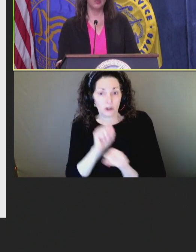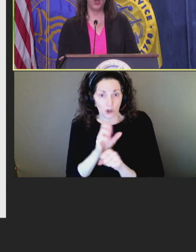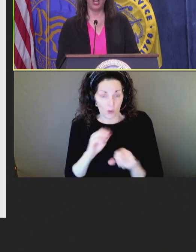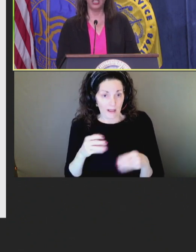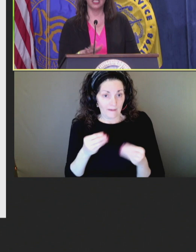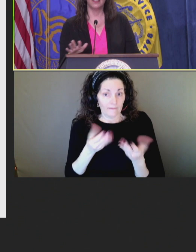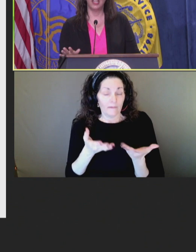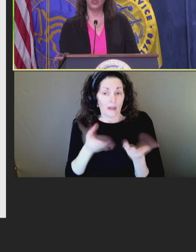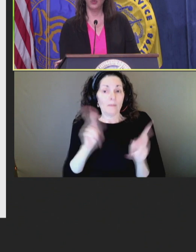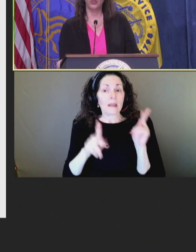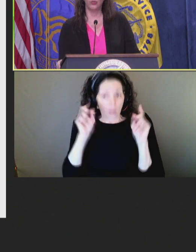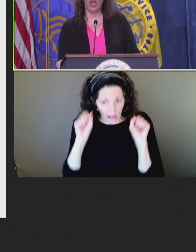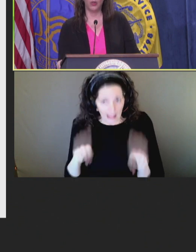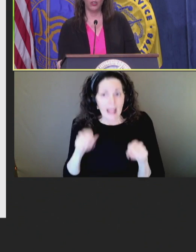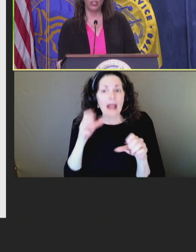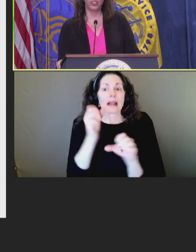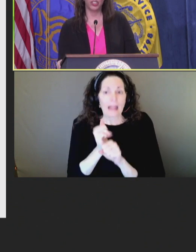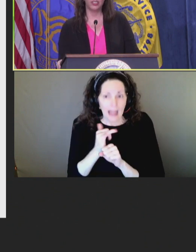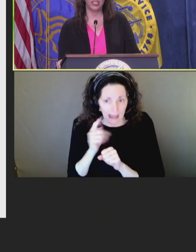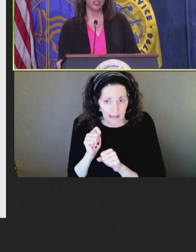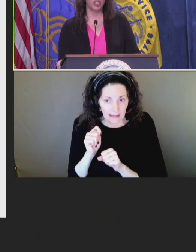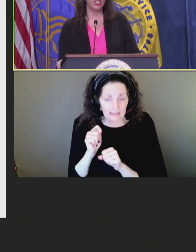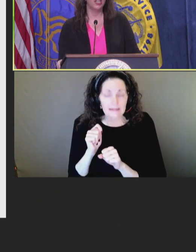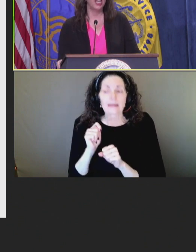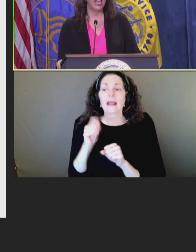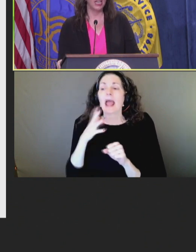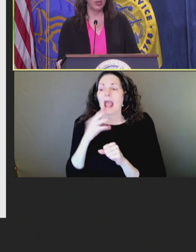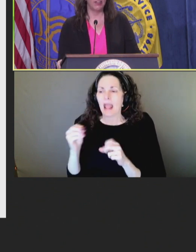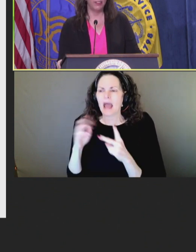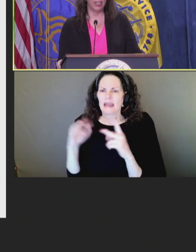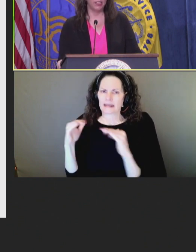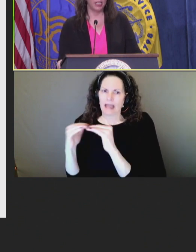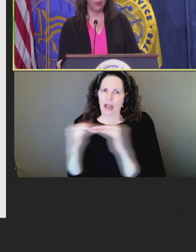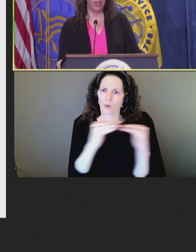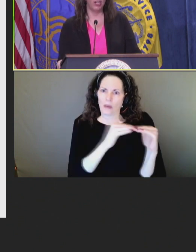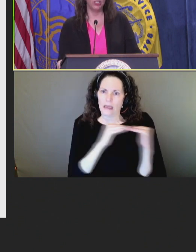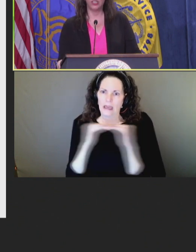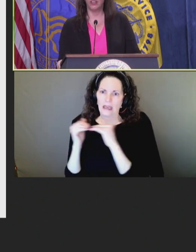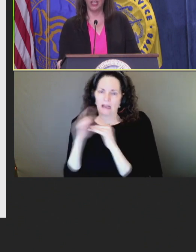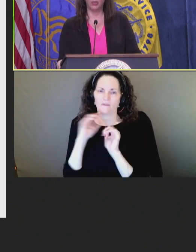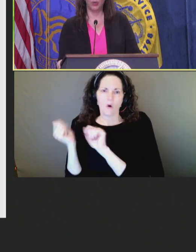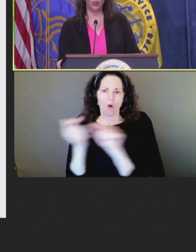product is available throughout our jurisdiction and that we have VFC providers available who are